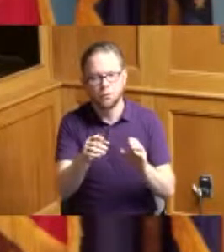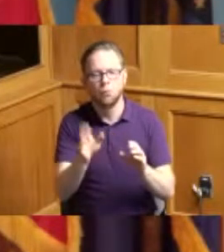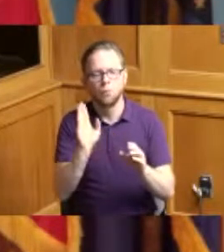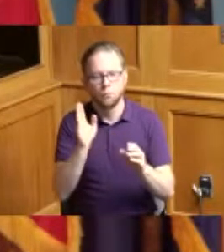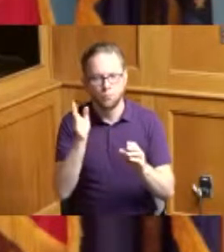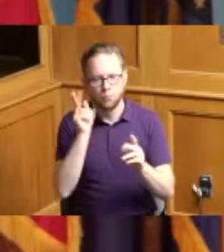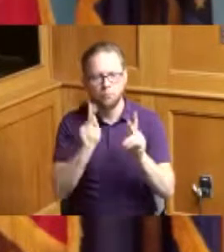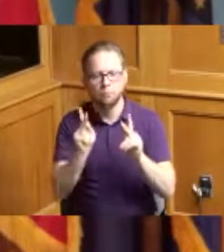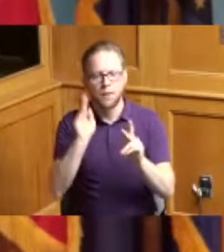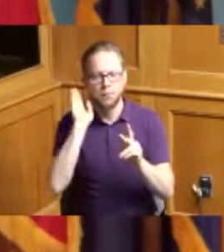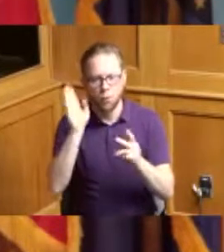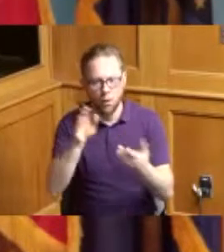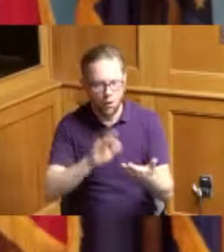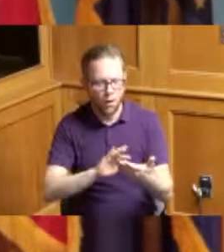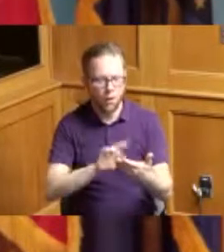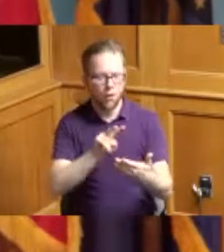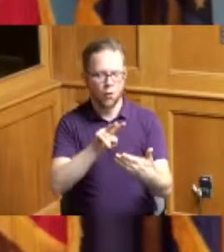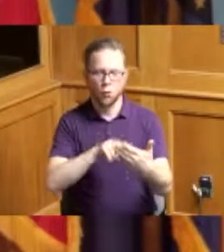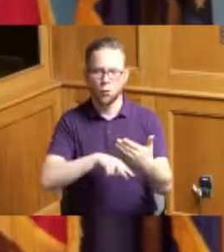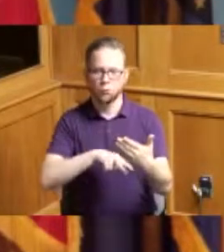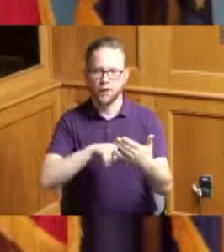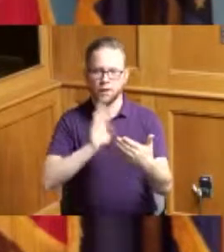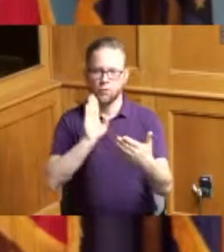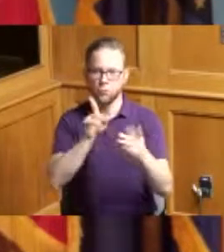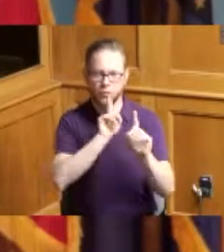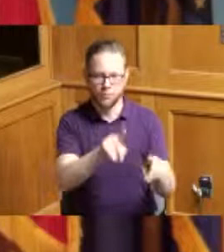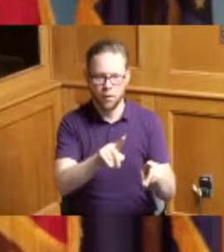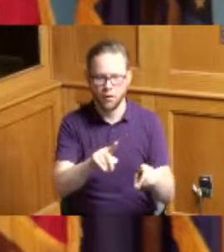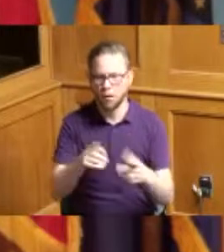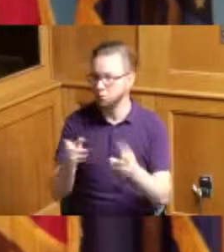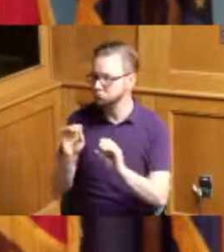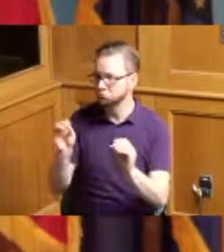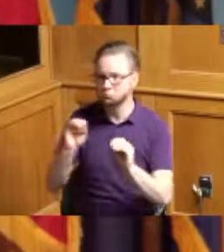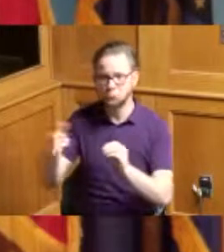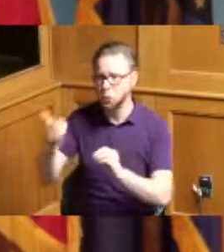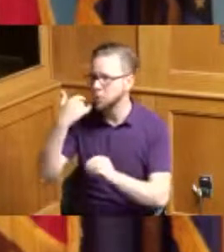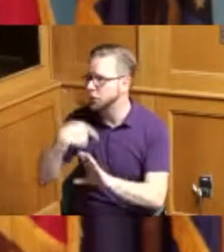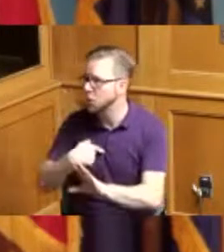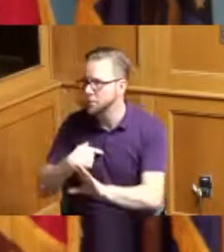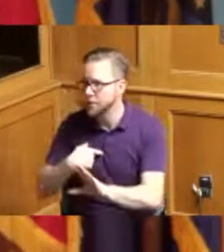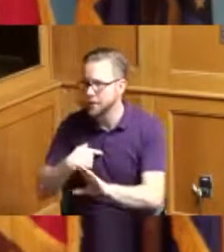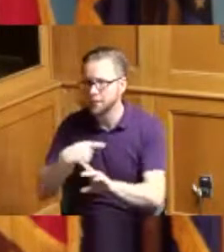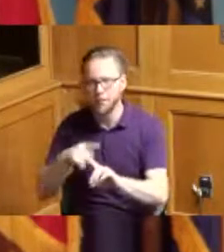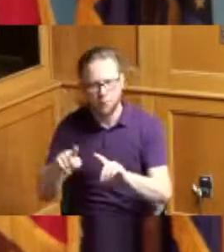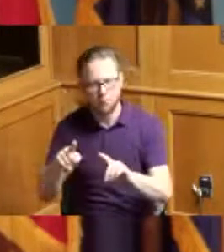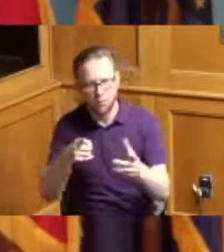calling us said hey nobody called us and then when we talked to Mr Holt you guys were trying to reach